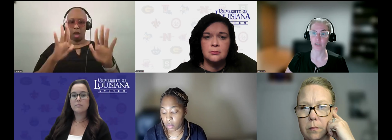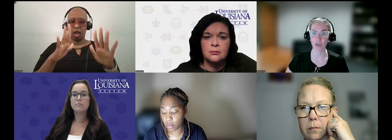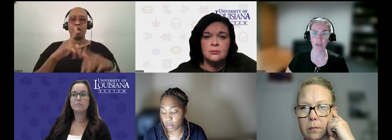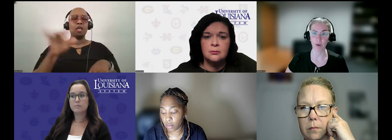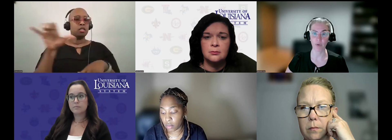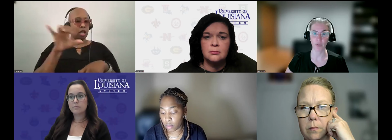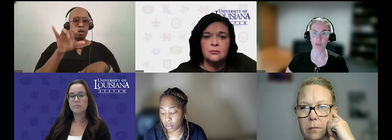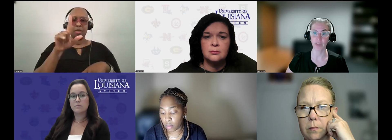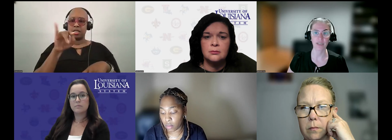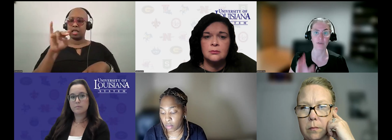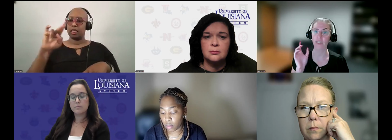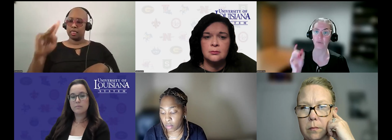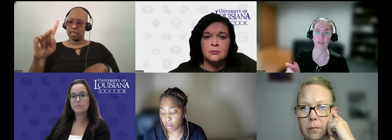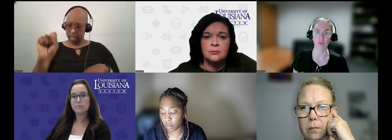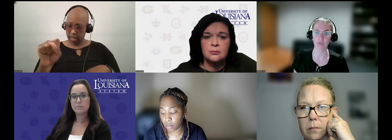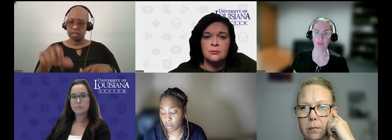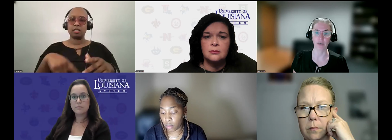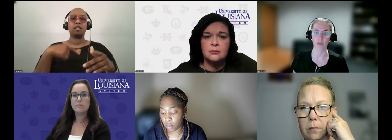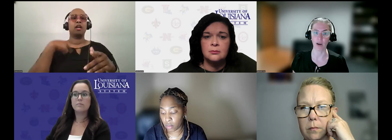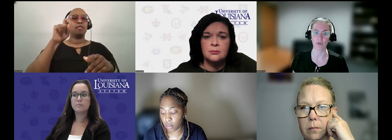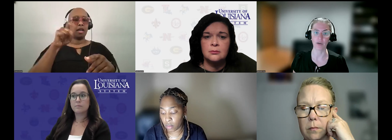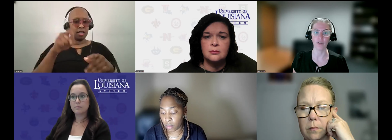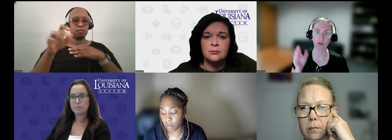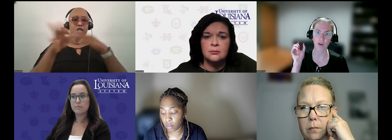just talked about with all of these, those need to be descriptive links. So rather than you can